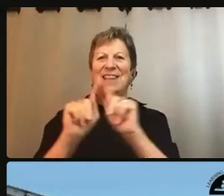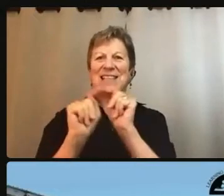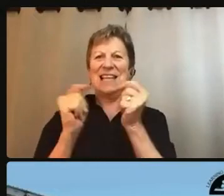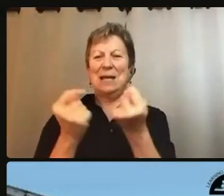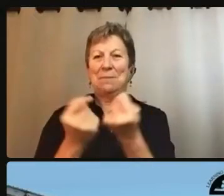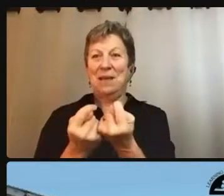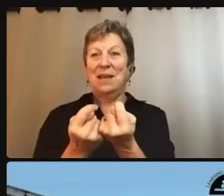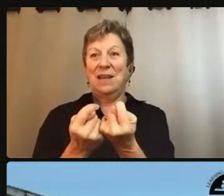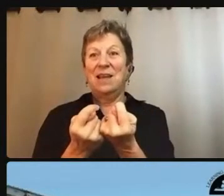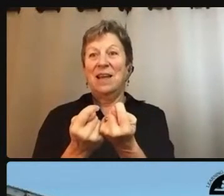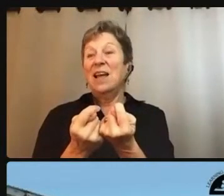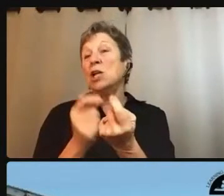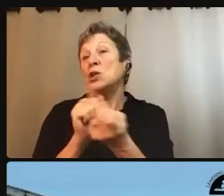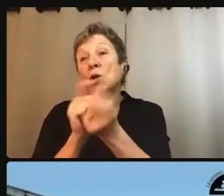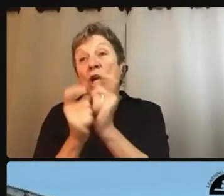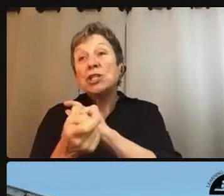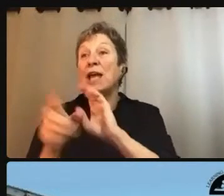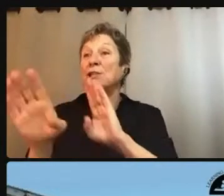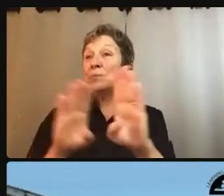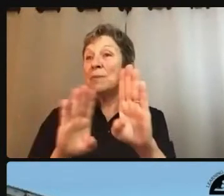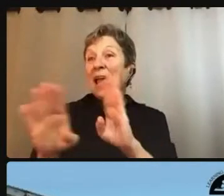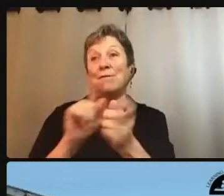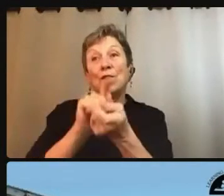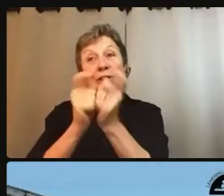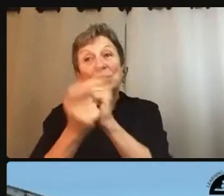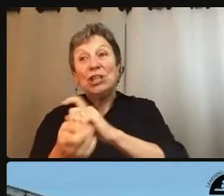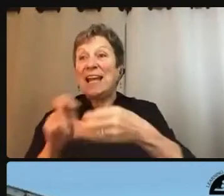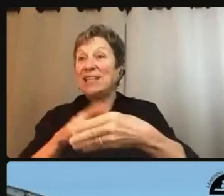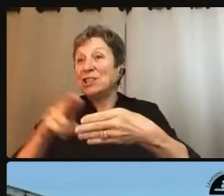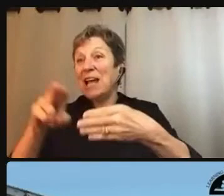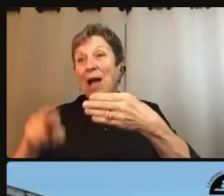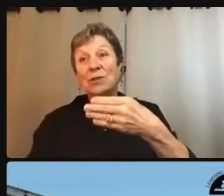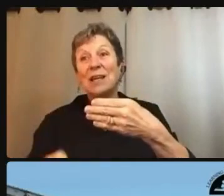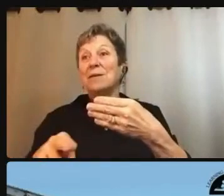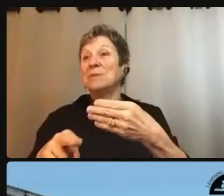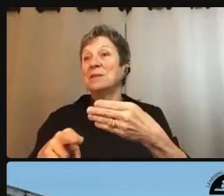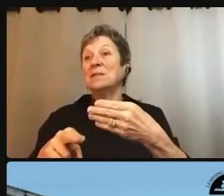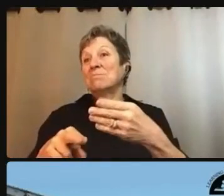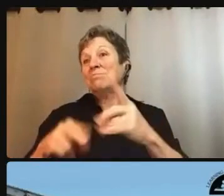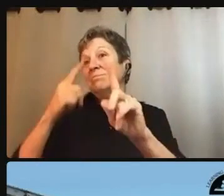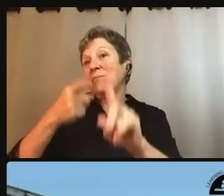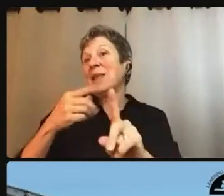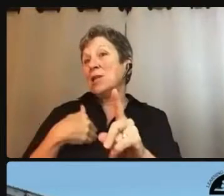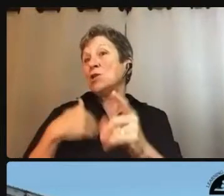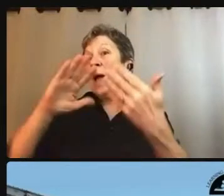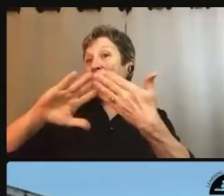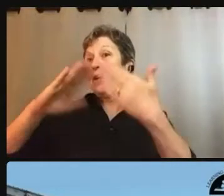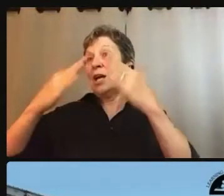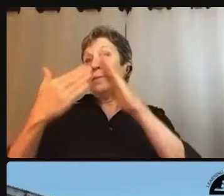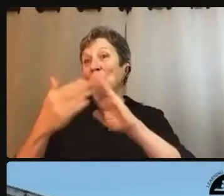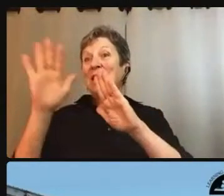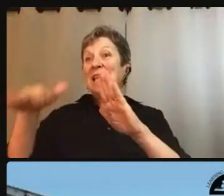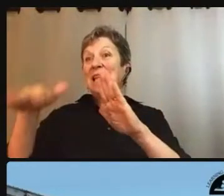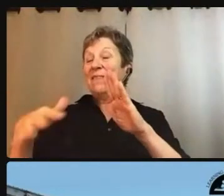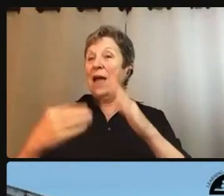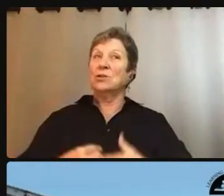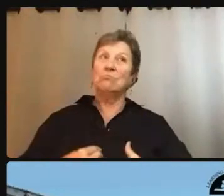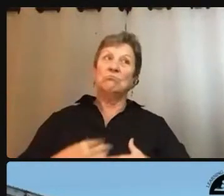AND MAKES THEM FEEL LIKE A TEAM